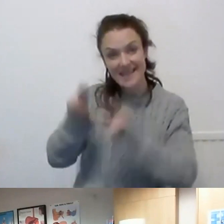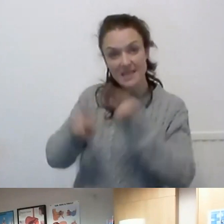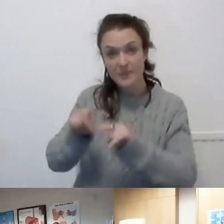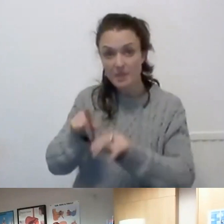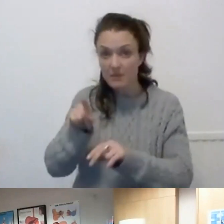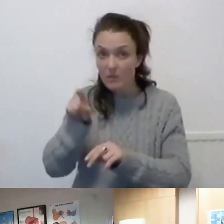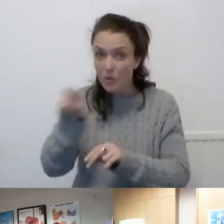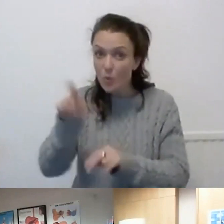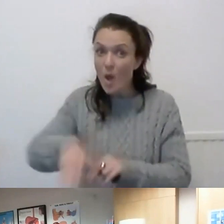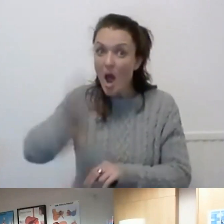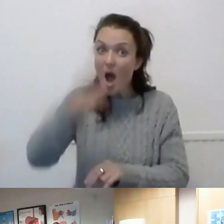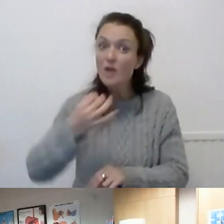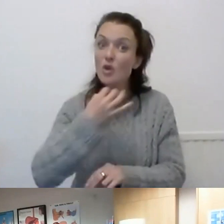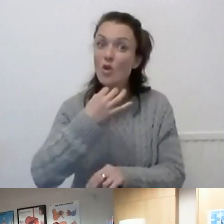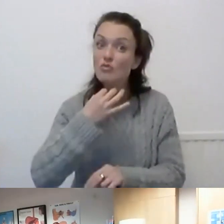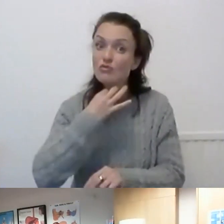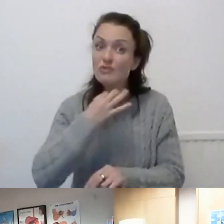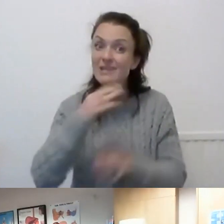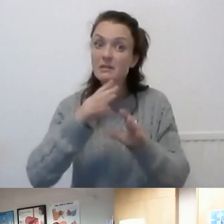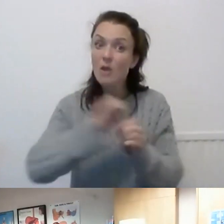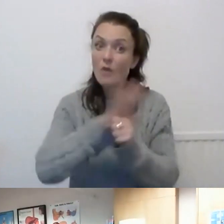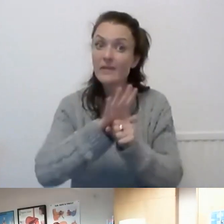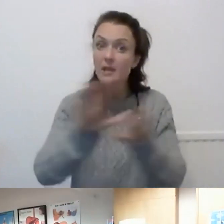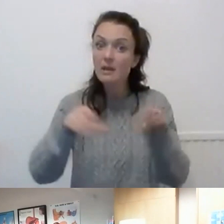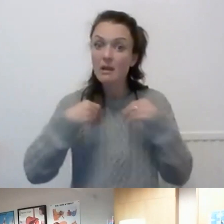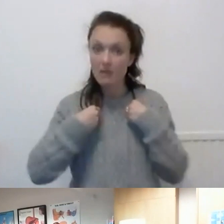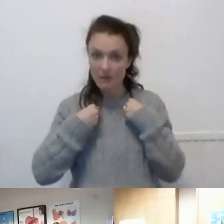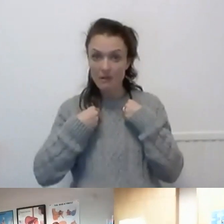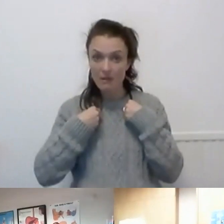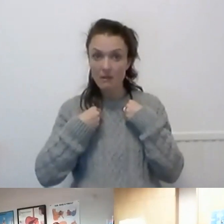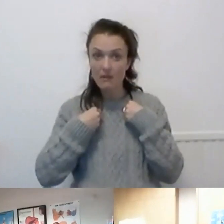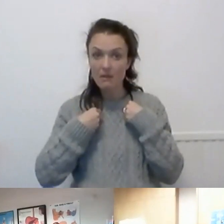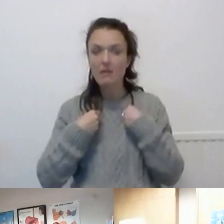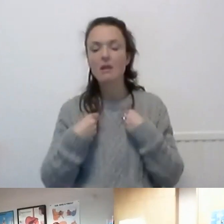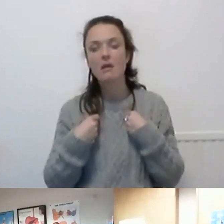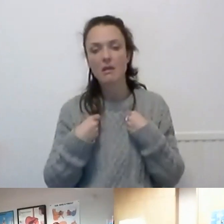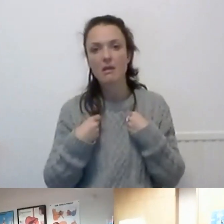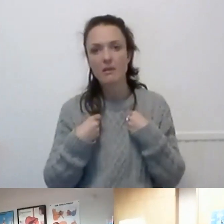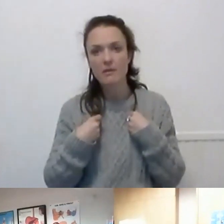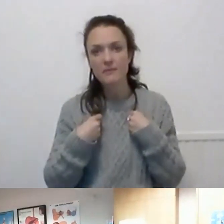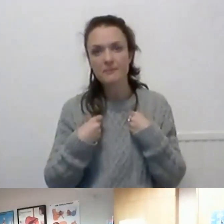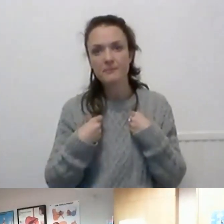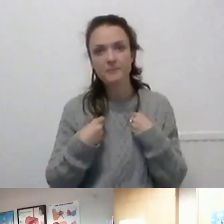so I'm not gonna give too much away here by saying my wife's the frontline healthcare worker,